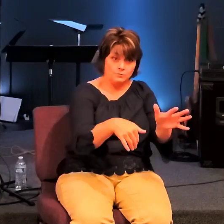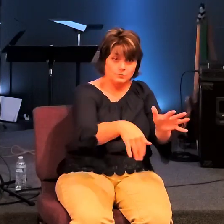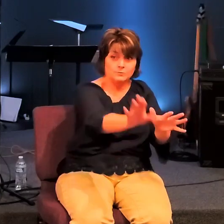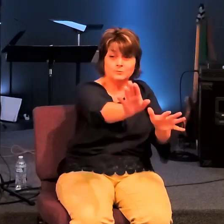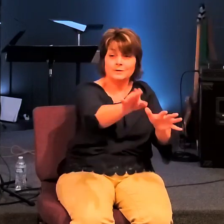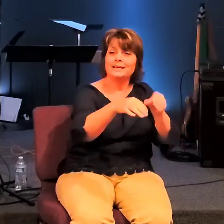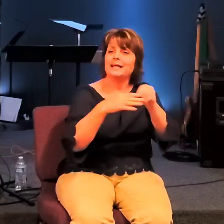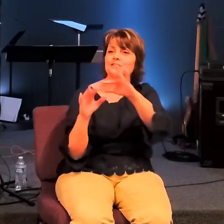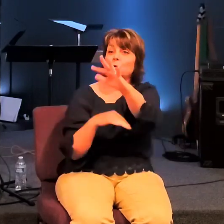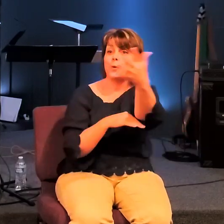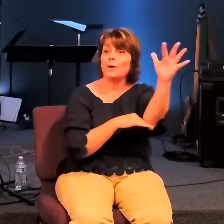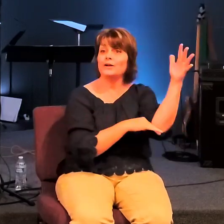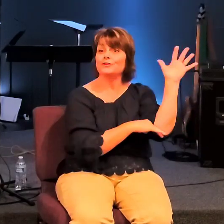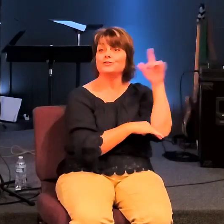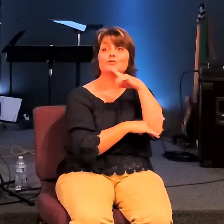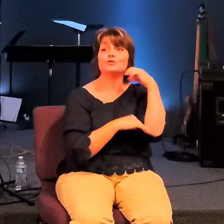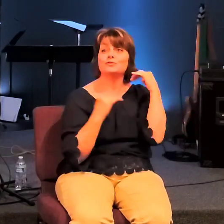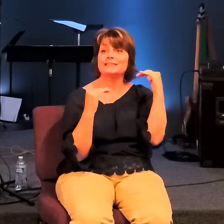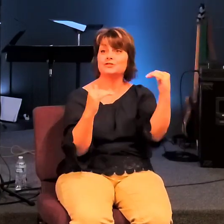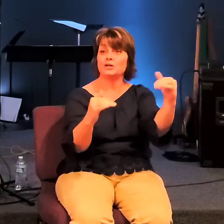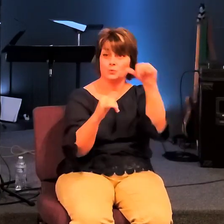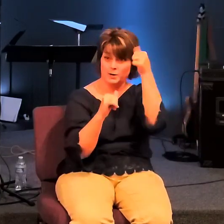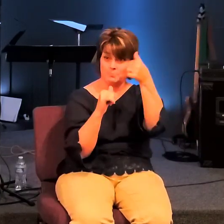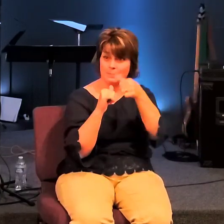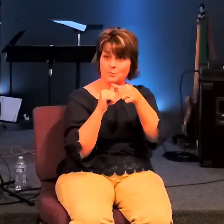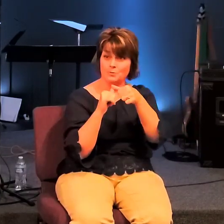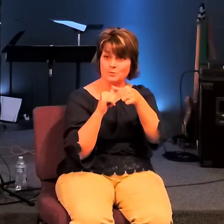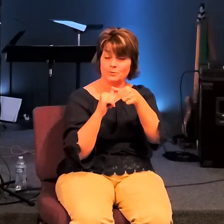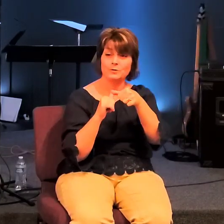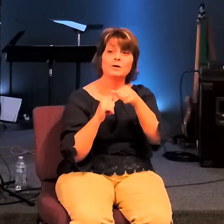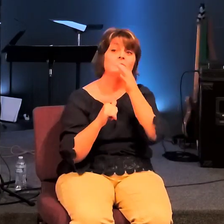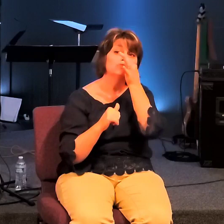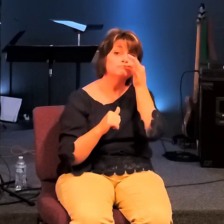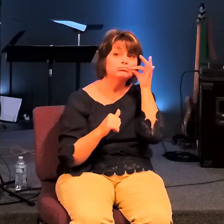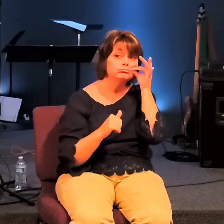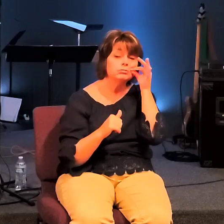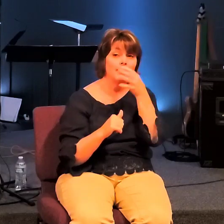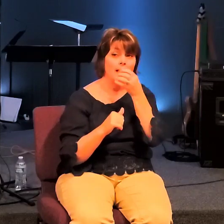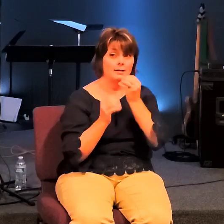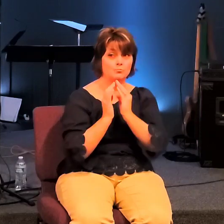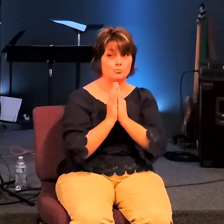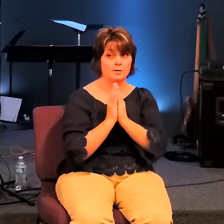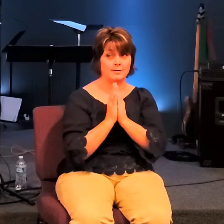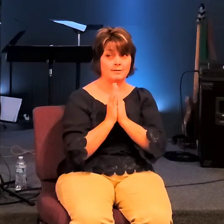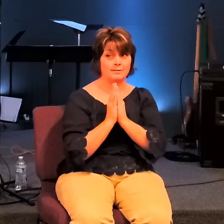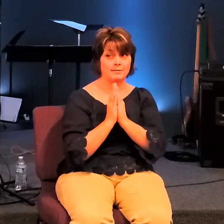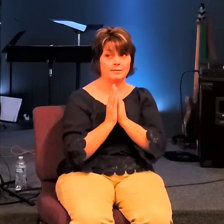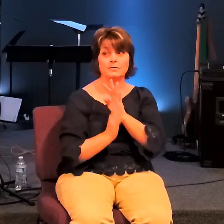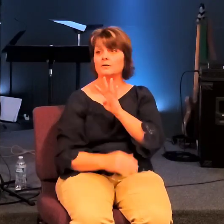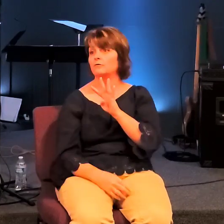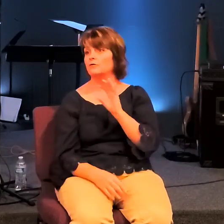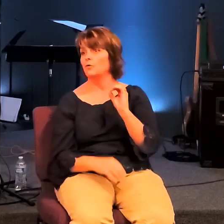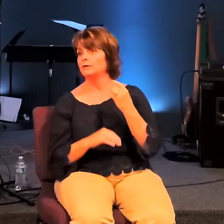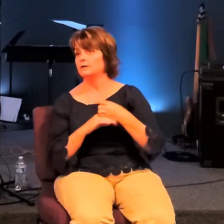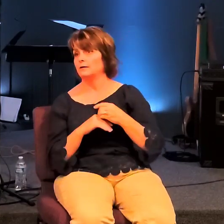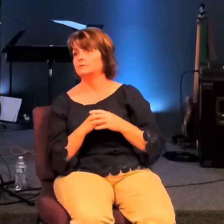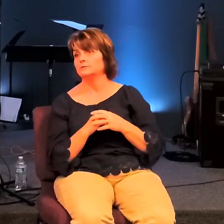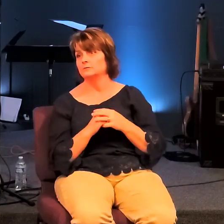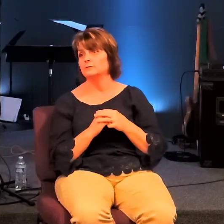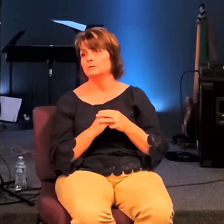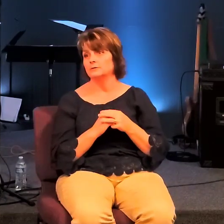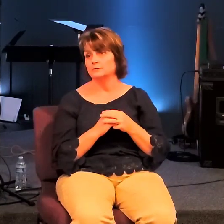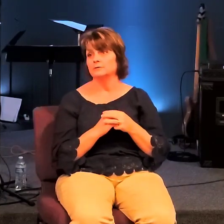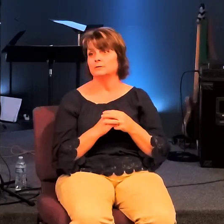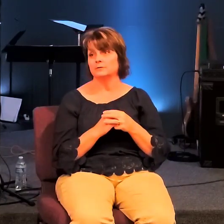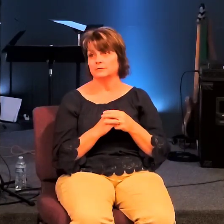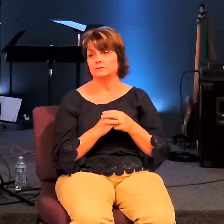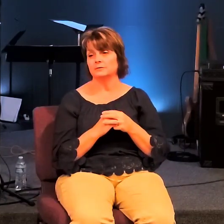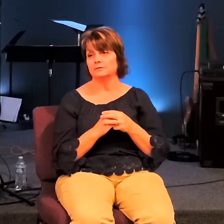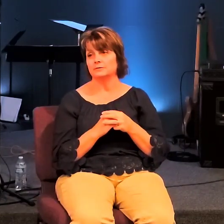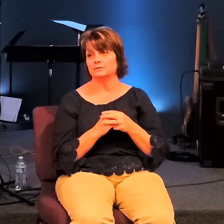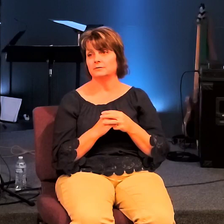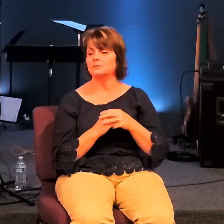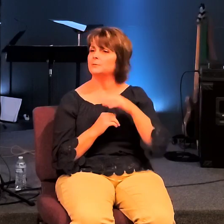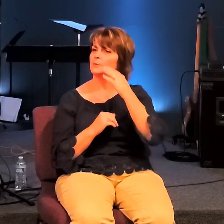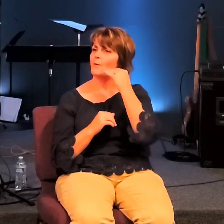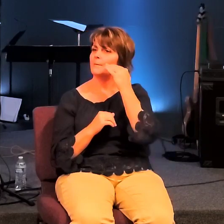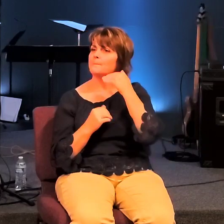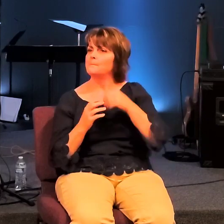into the desert where he fasted and prayed for 40 days and this was to prepare for his